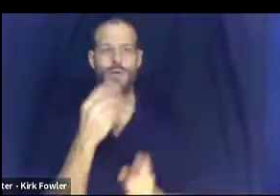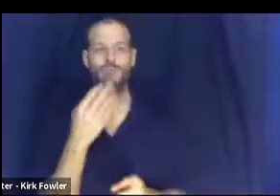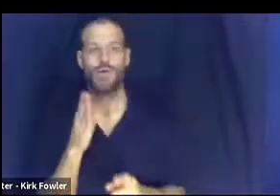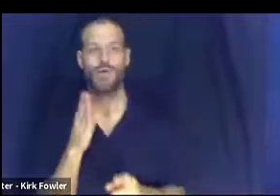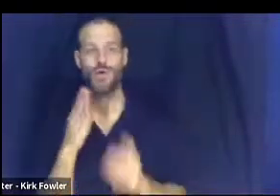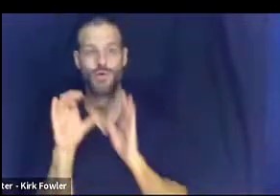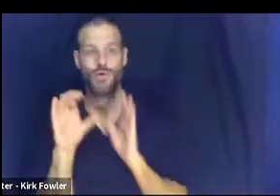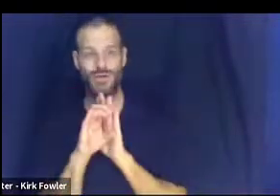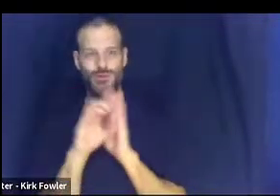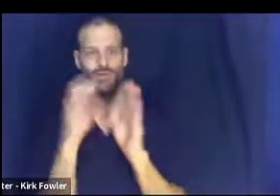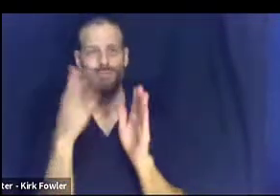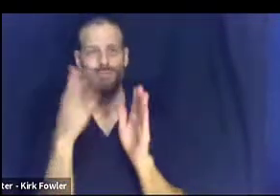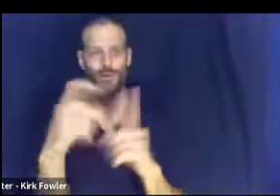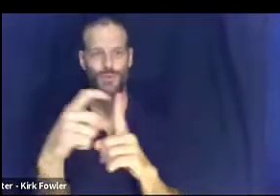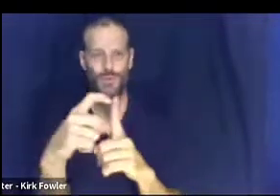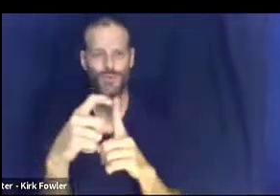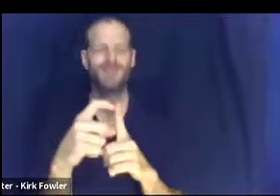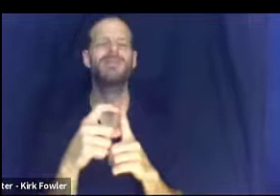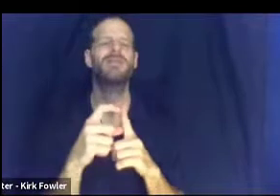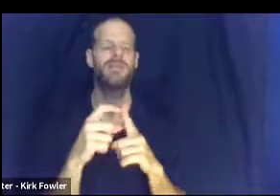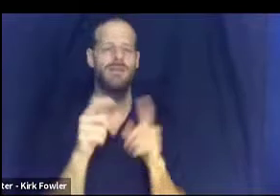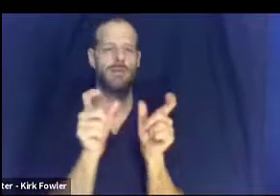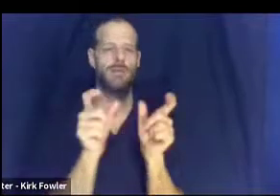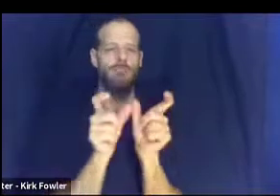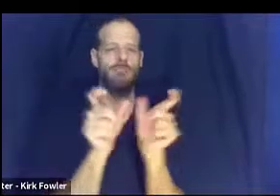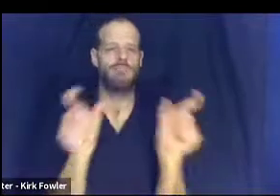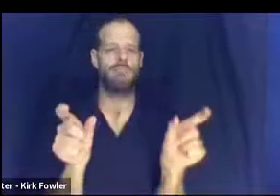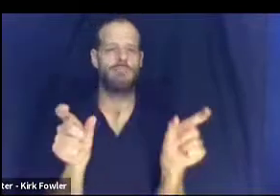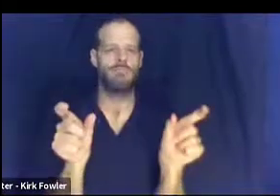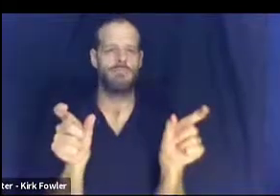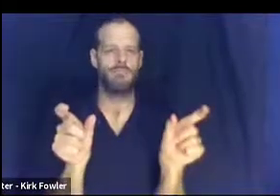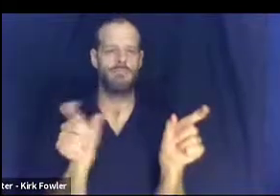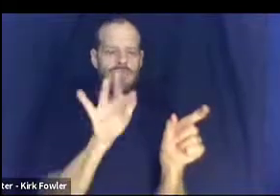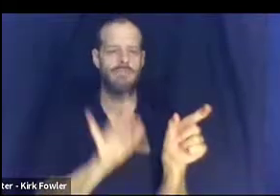There's more spacing between them. We're starting to get an idea of the shapes of words.